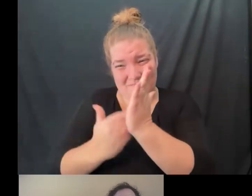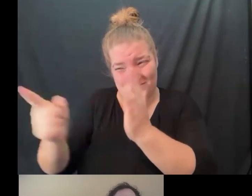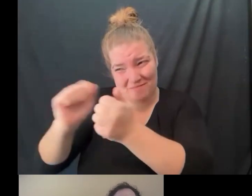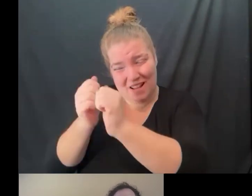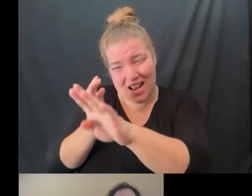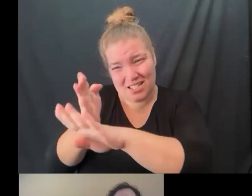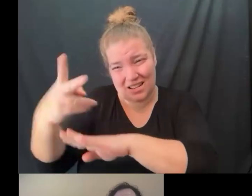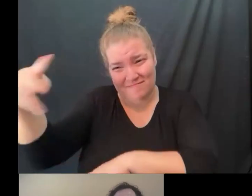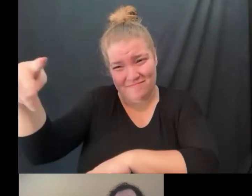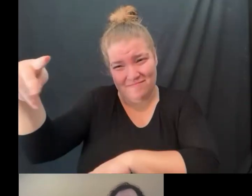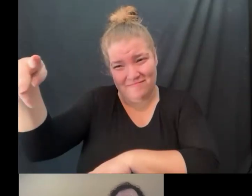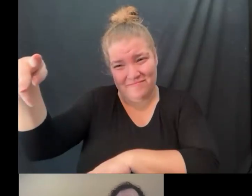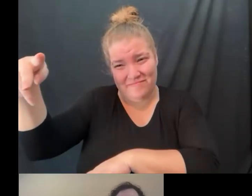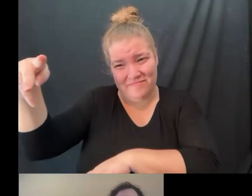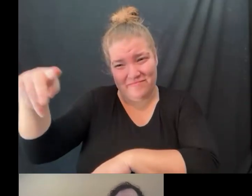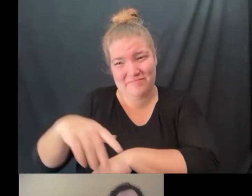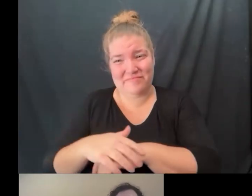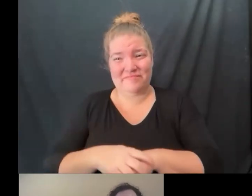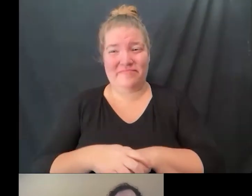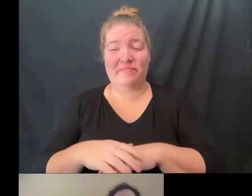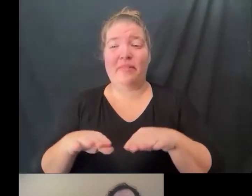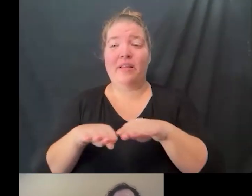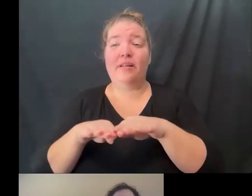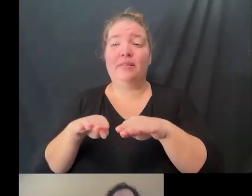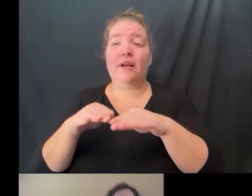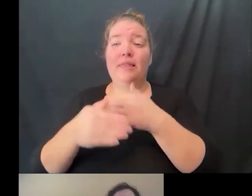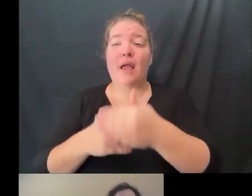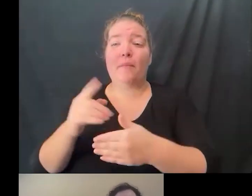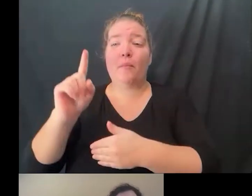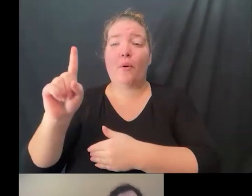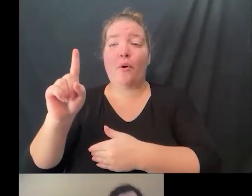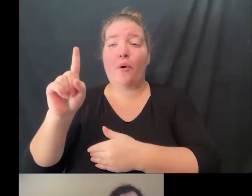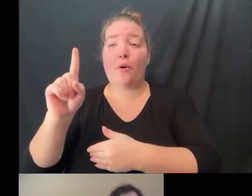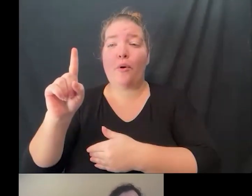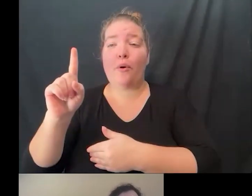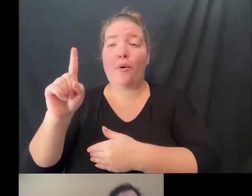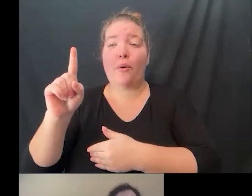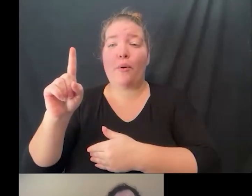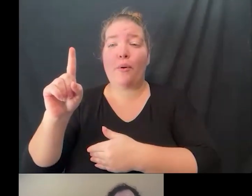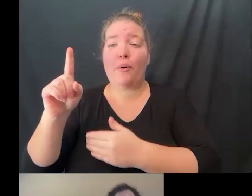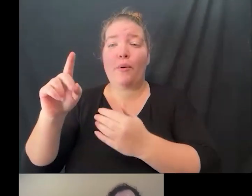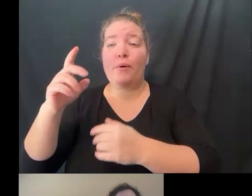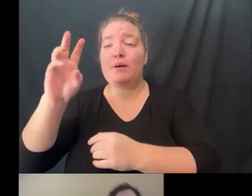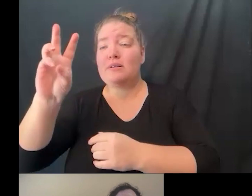that would say those documents already need to be accessible. But from the Phase 1 perspective,